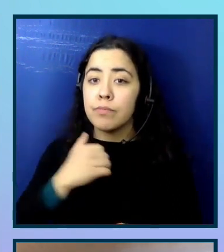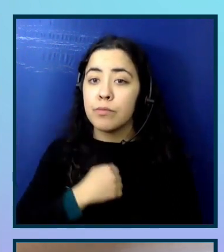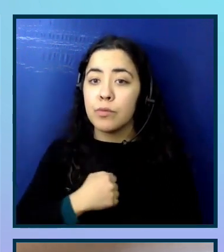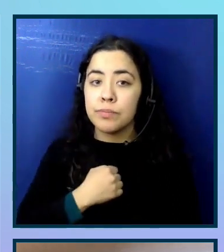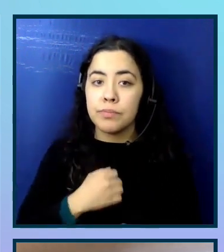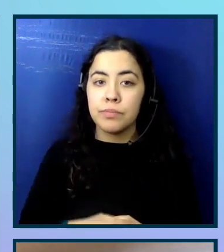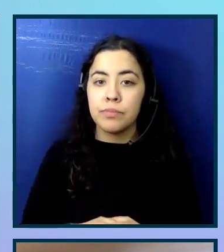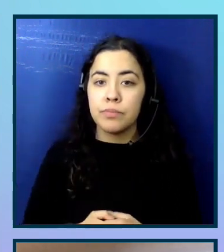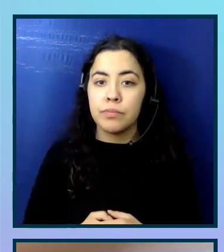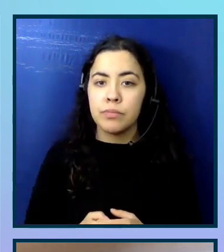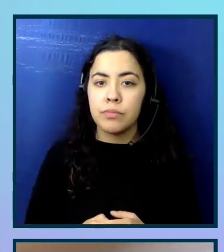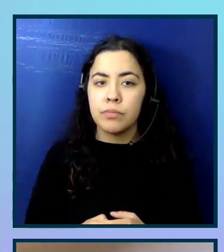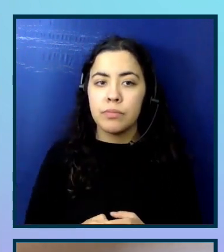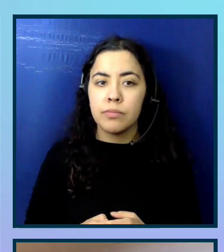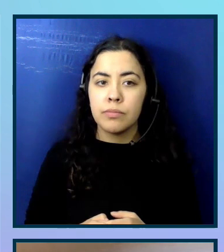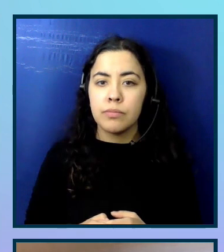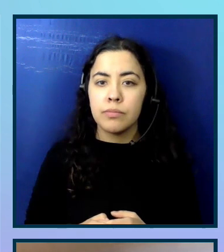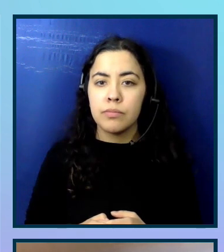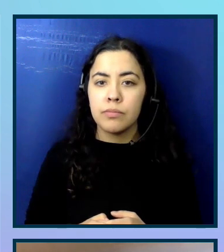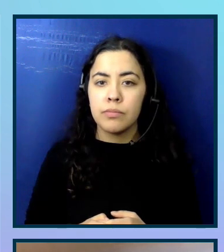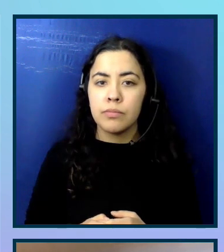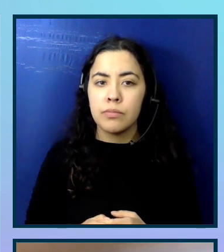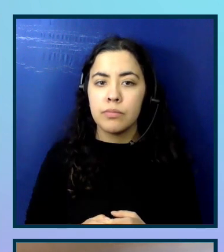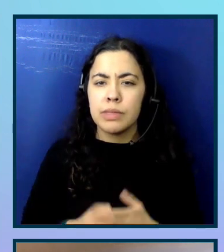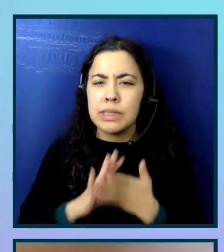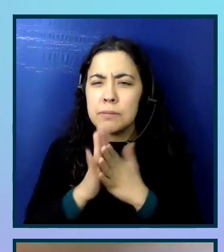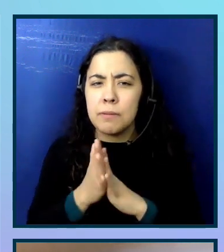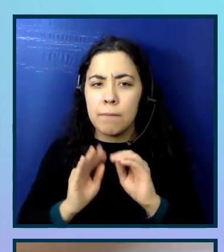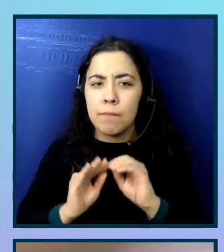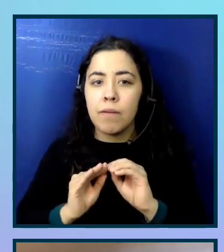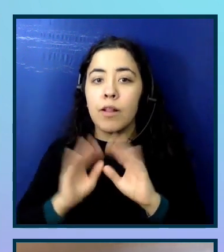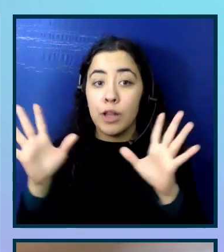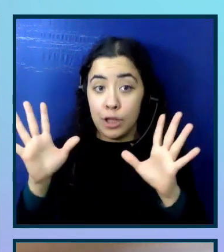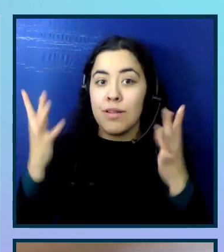it is becoming clear there is a shift happening in graphic design.